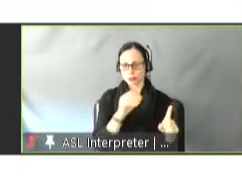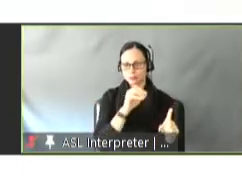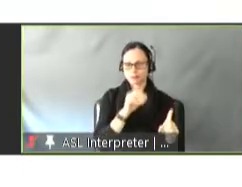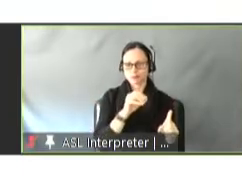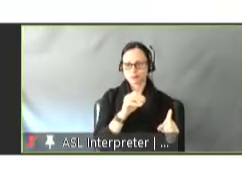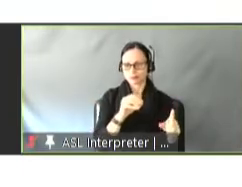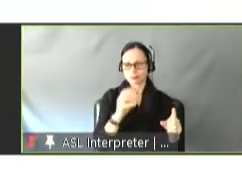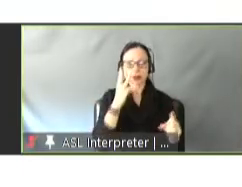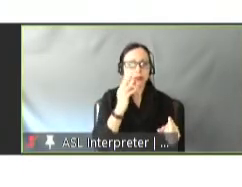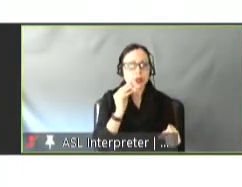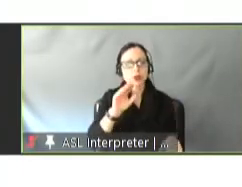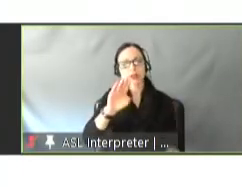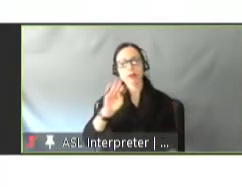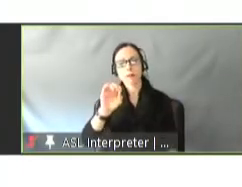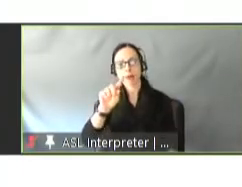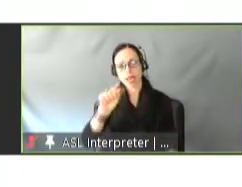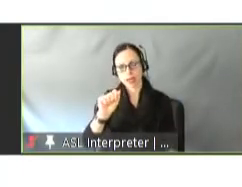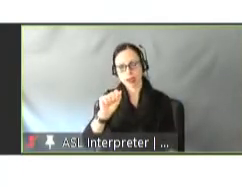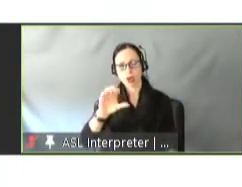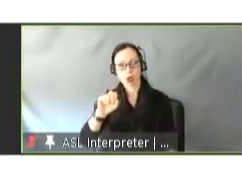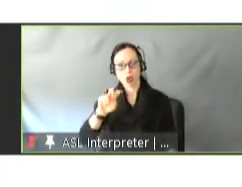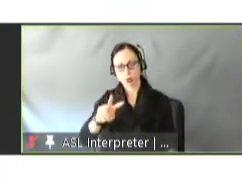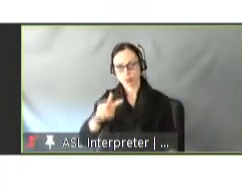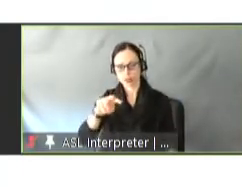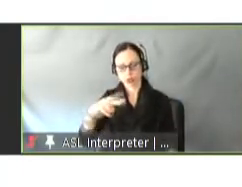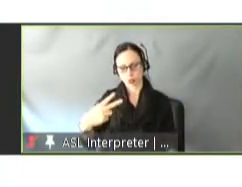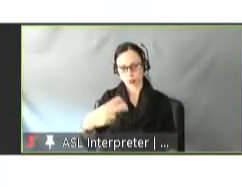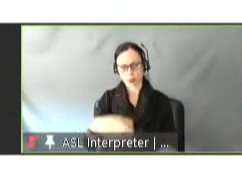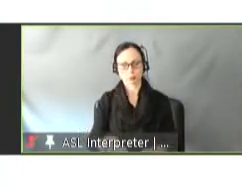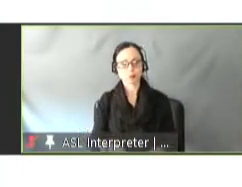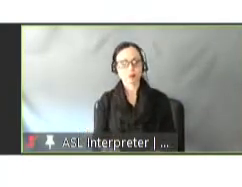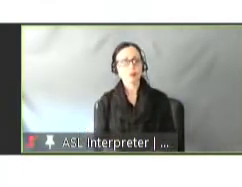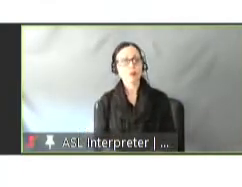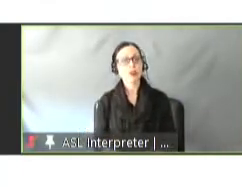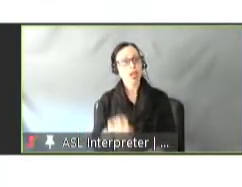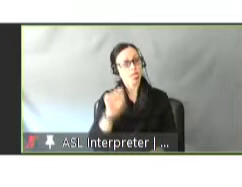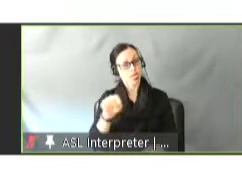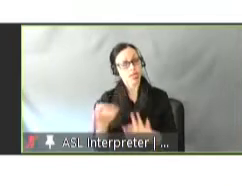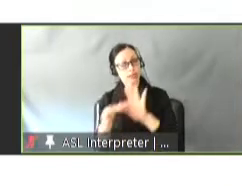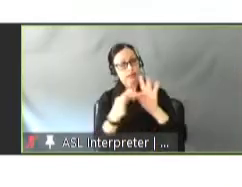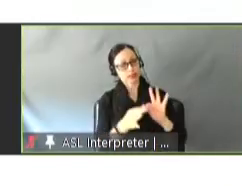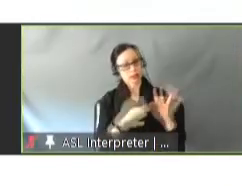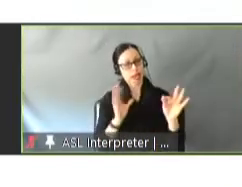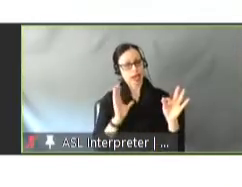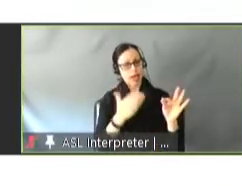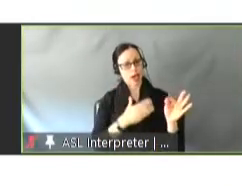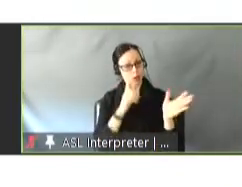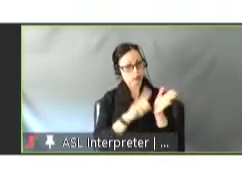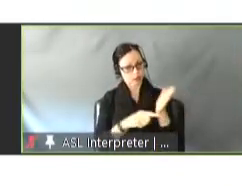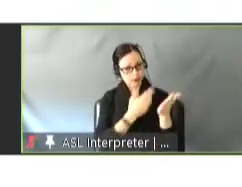Next. This goes back to some of the data that we've been seeing all along as we've